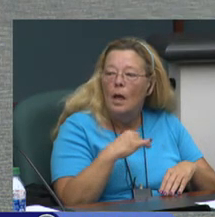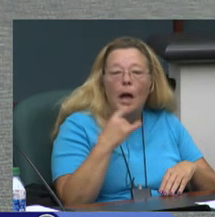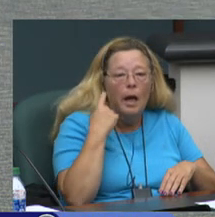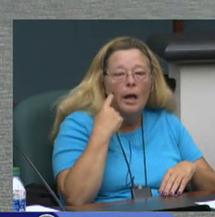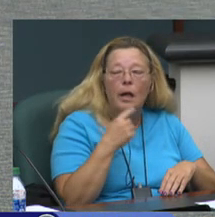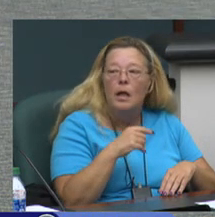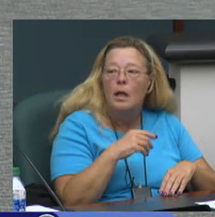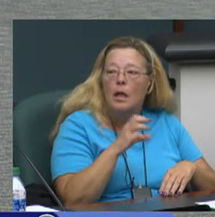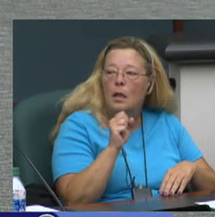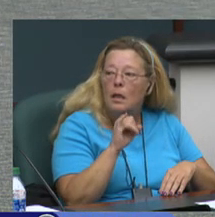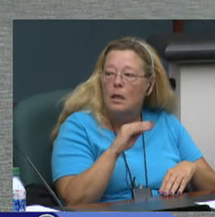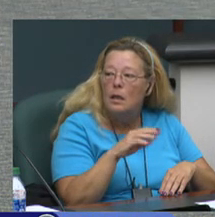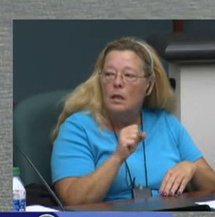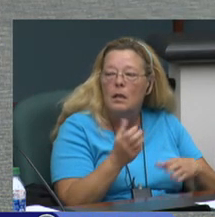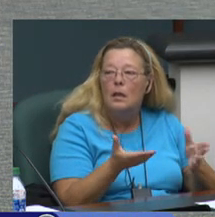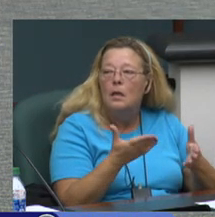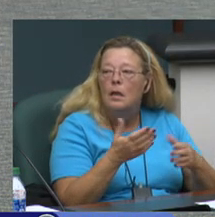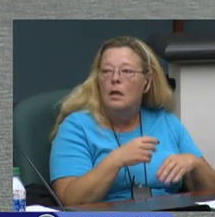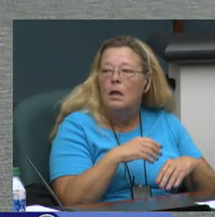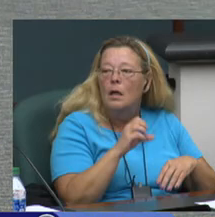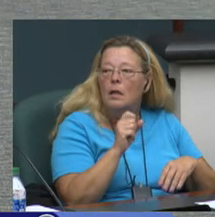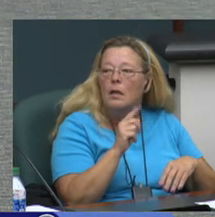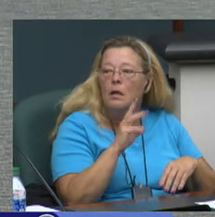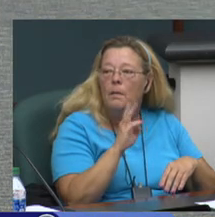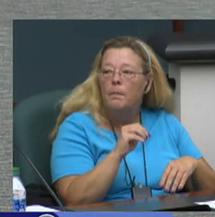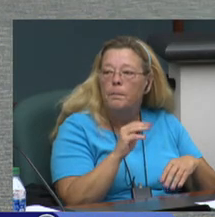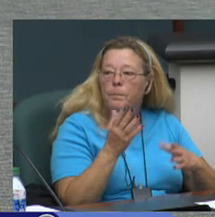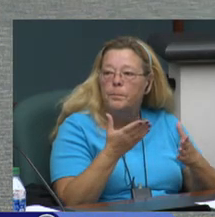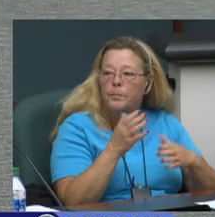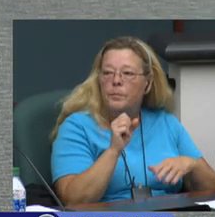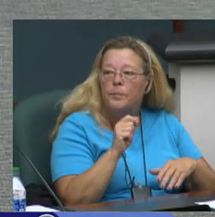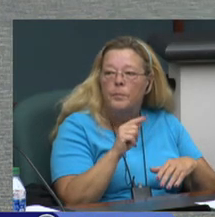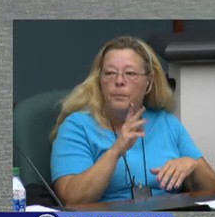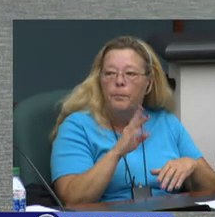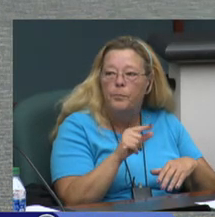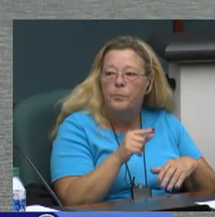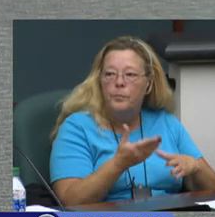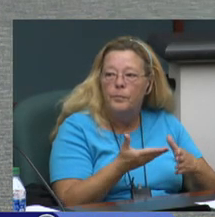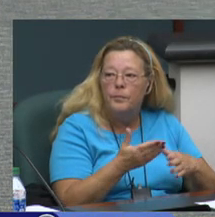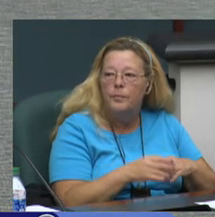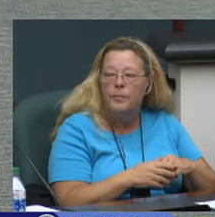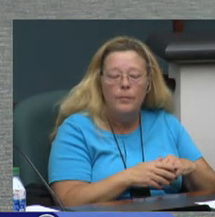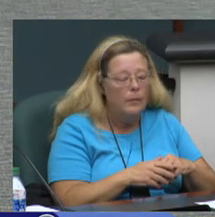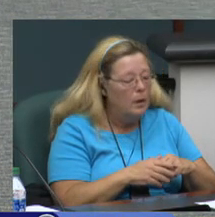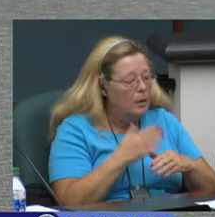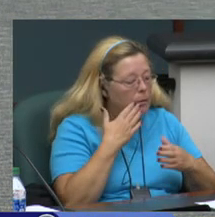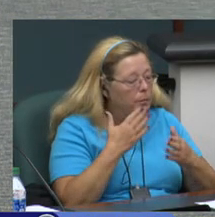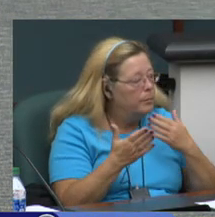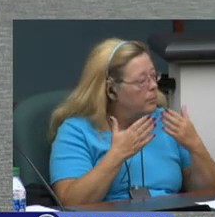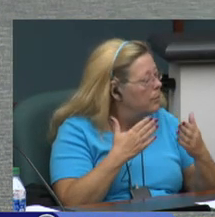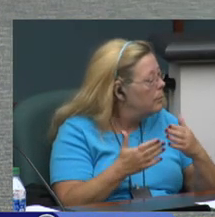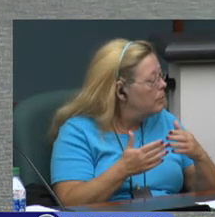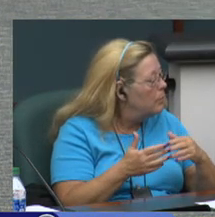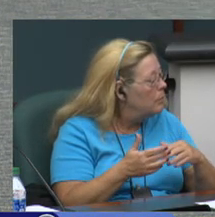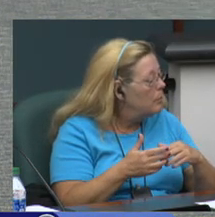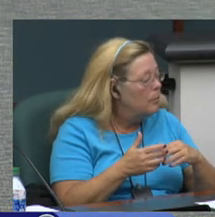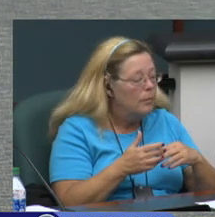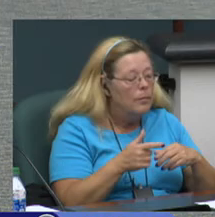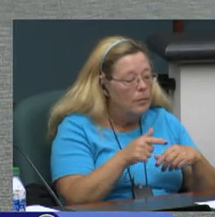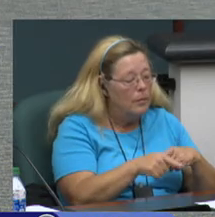Simms here stir bomb Sandburg thank you here's the agenda summation for this